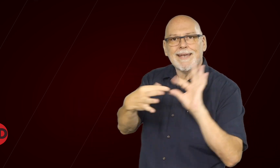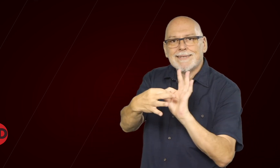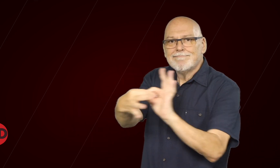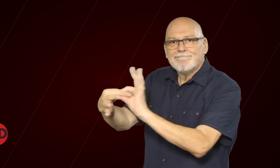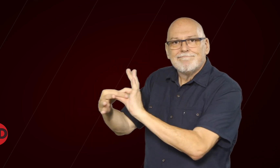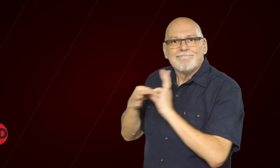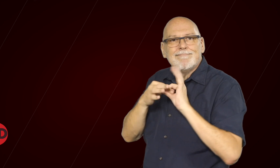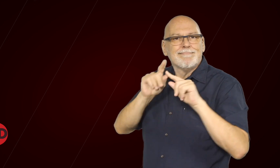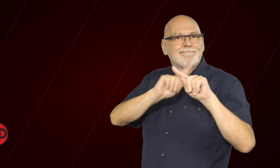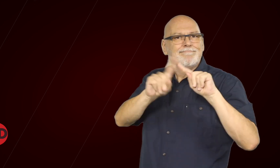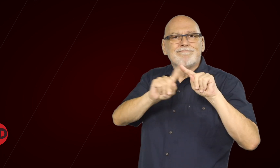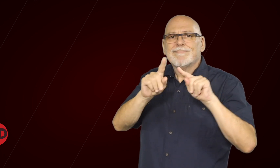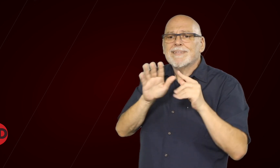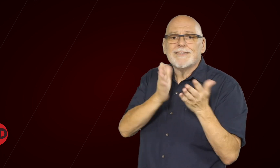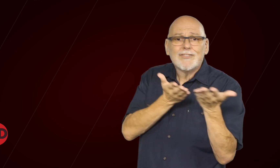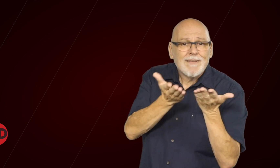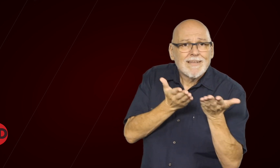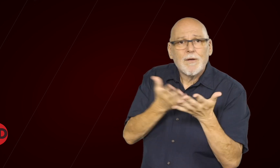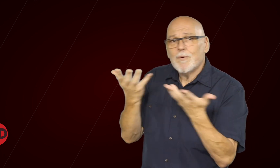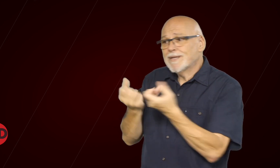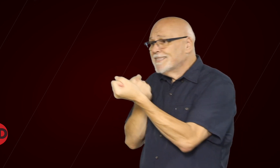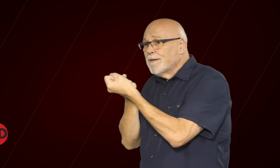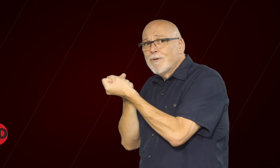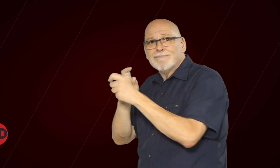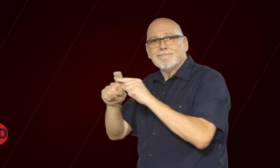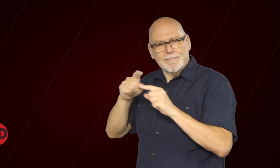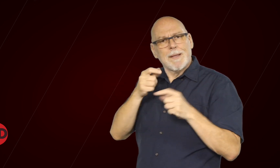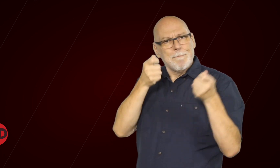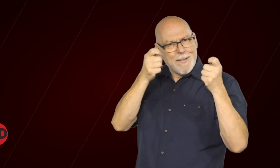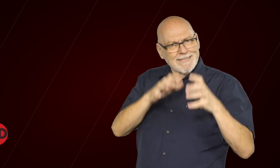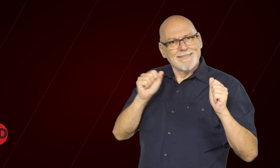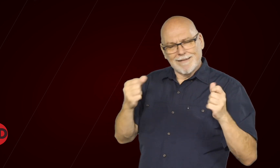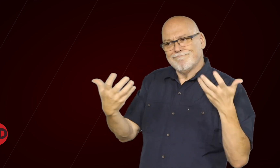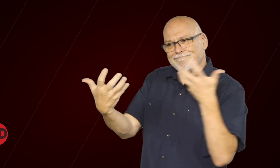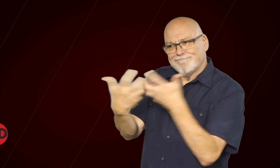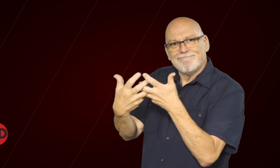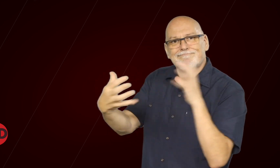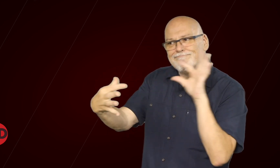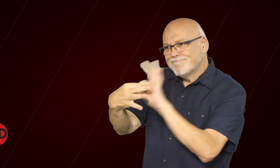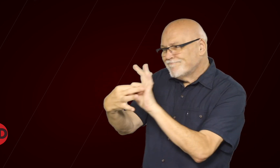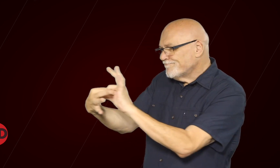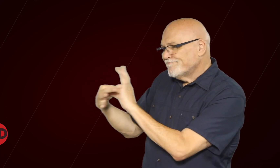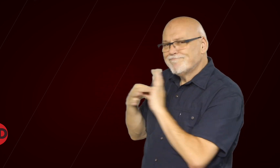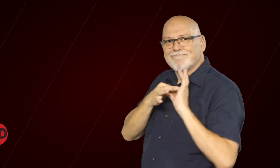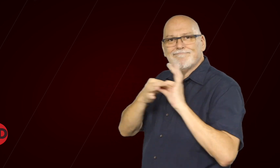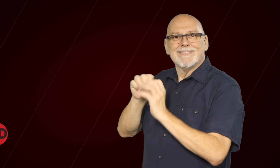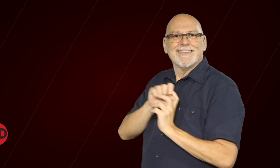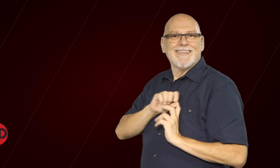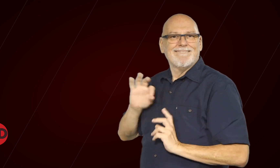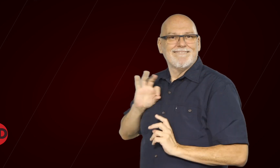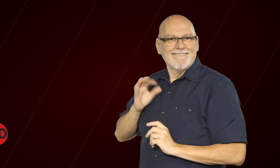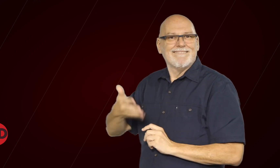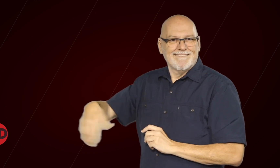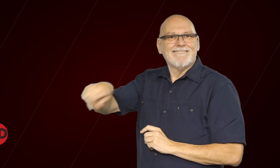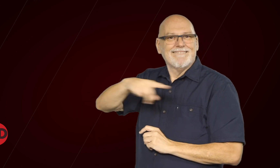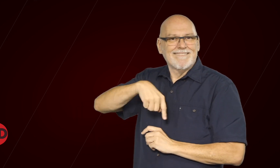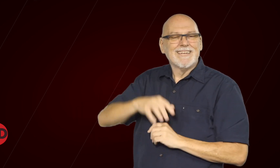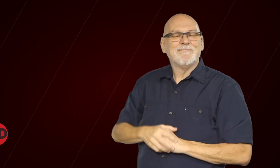process and connects them with various services and supports.